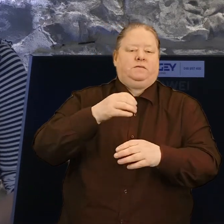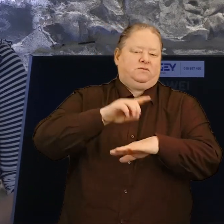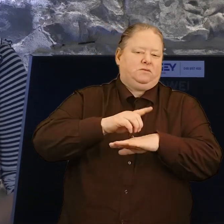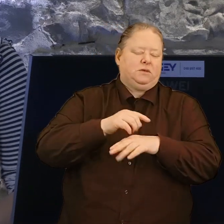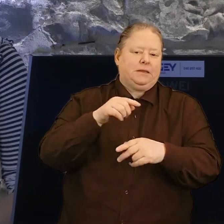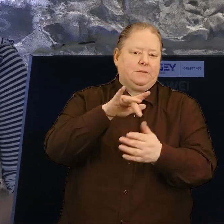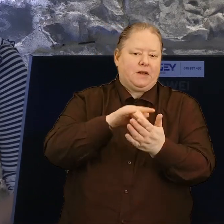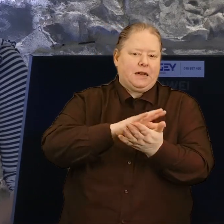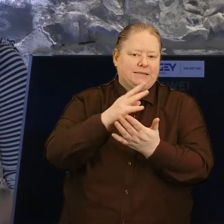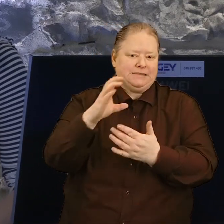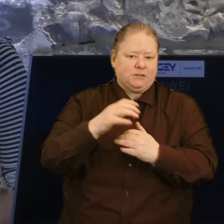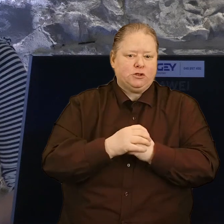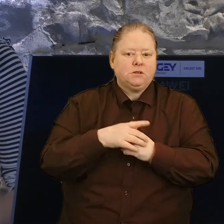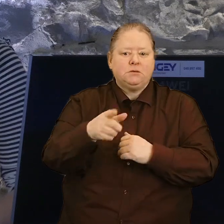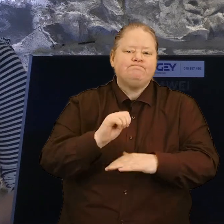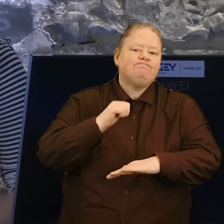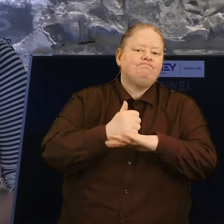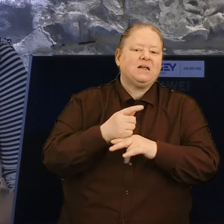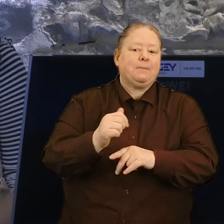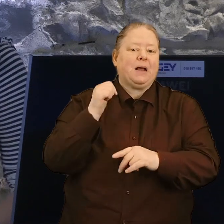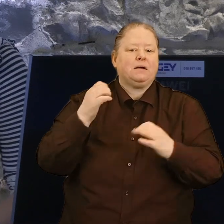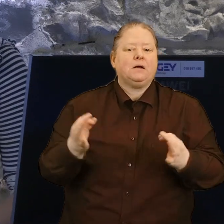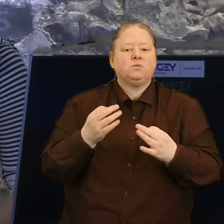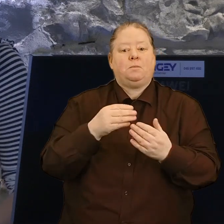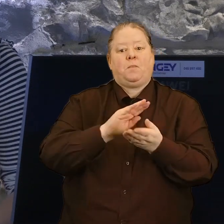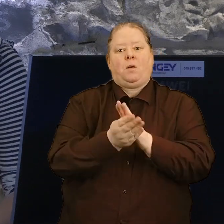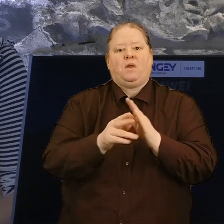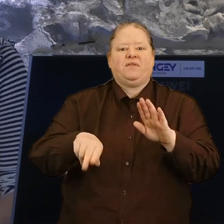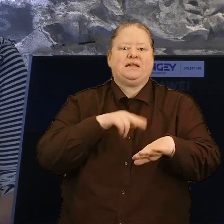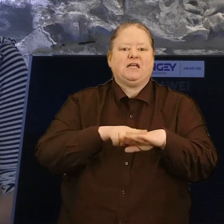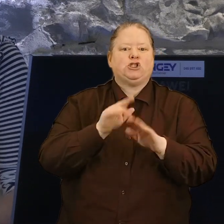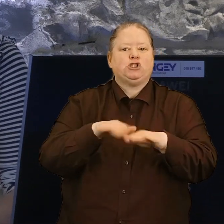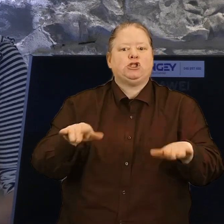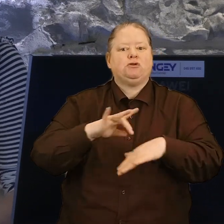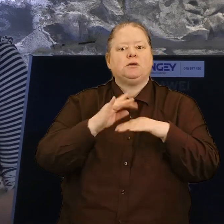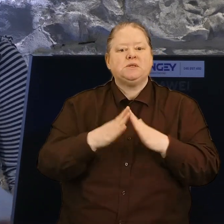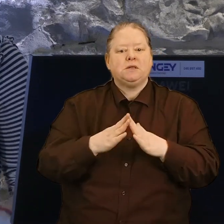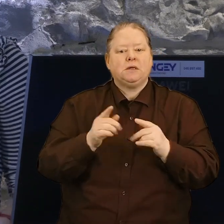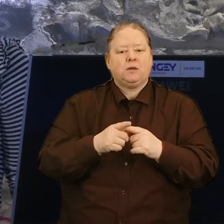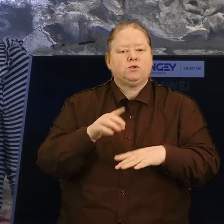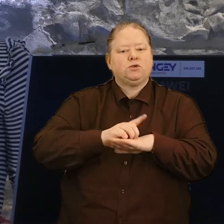the nineteenth century. He founded in his back garden what would become the National Children's Hospital and was physician to Queen Victoria in